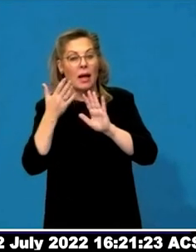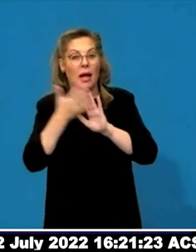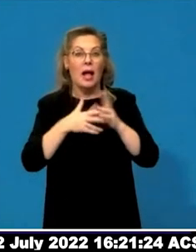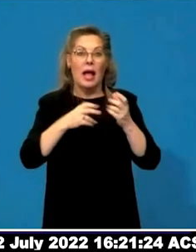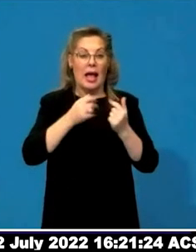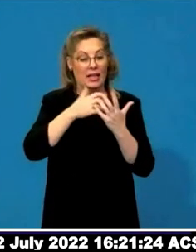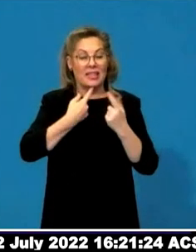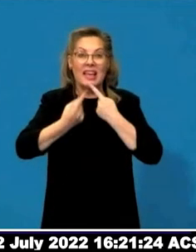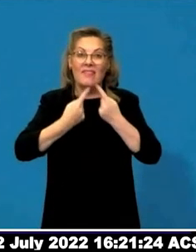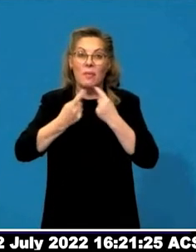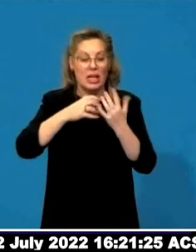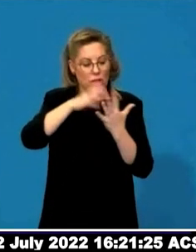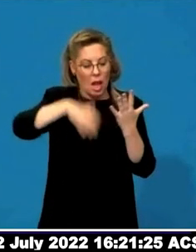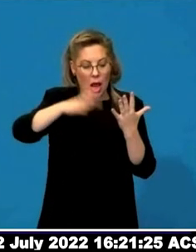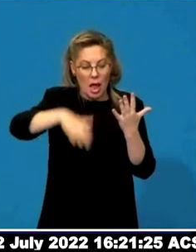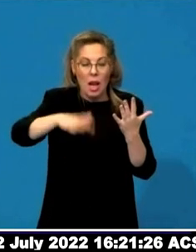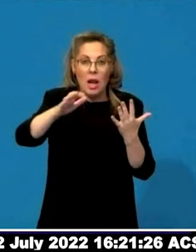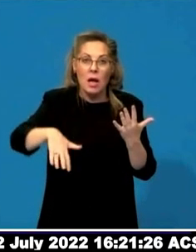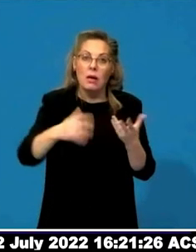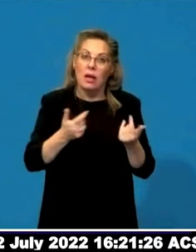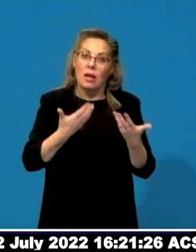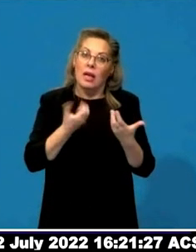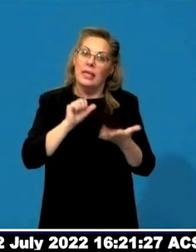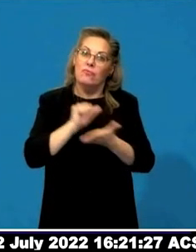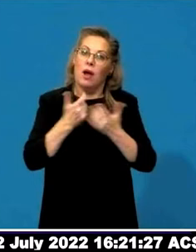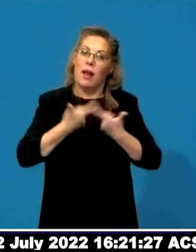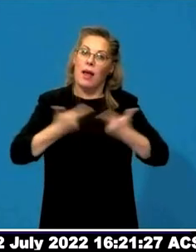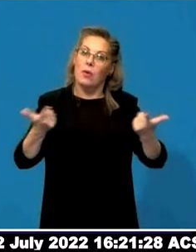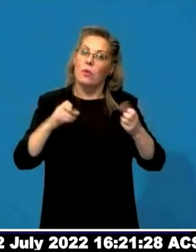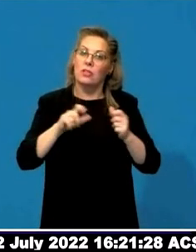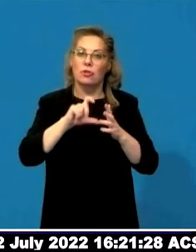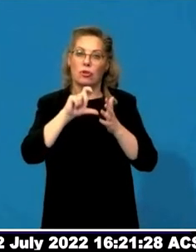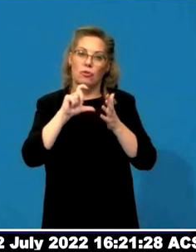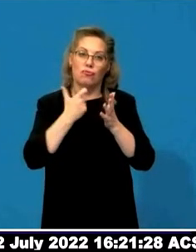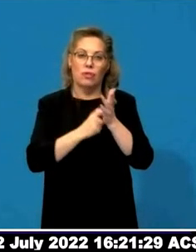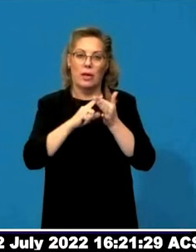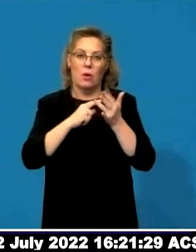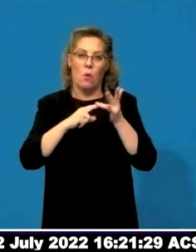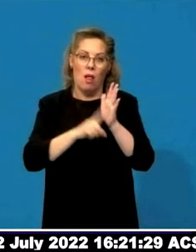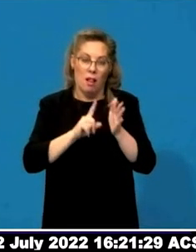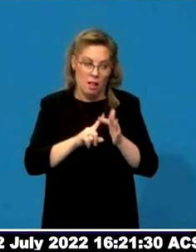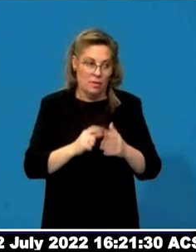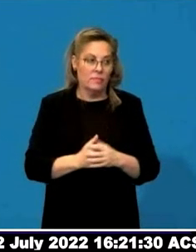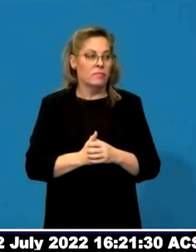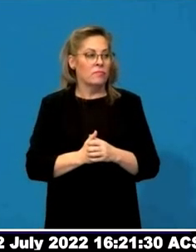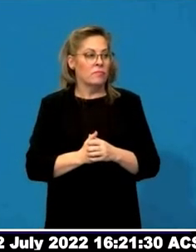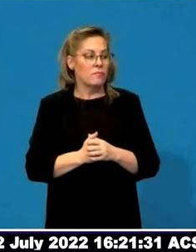Like do you think that NDIS should have like information in Creole so will be more understanding for us?